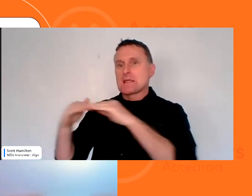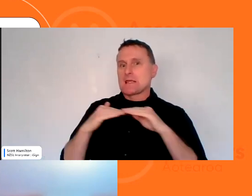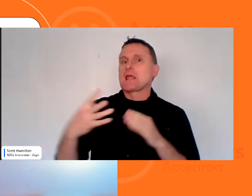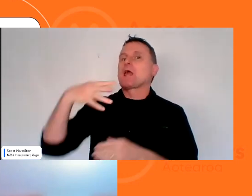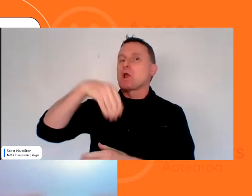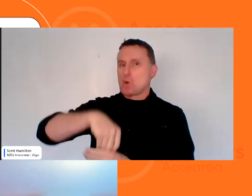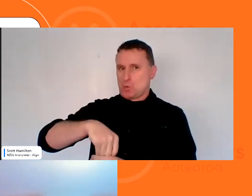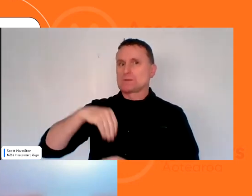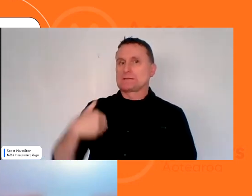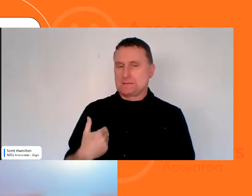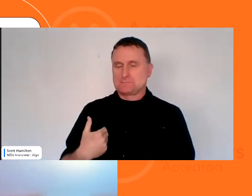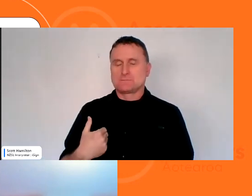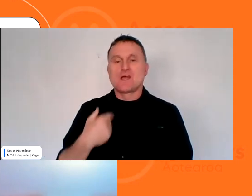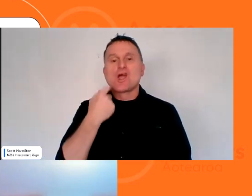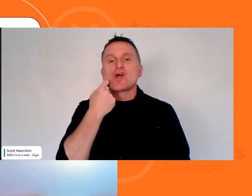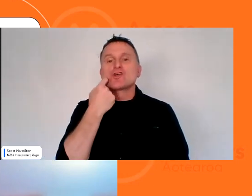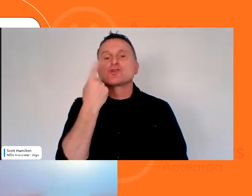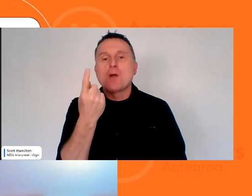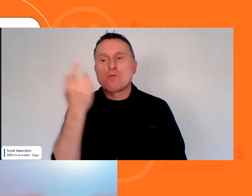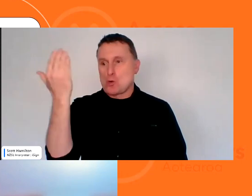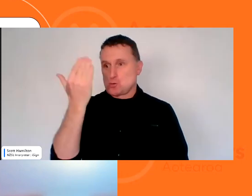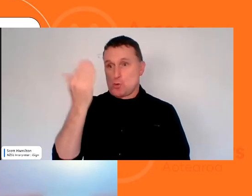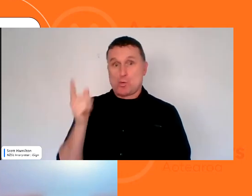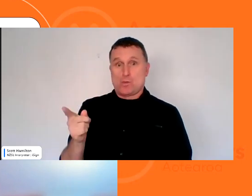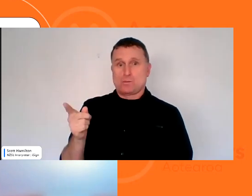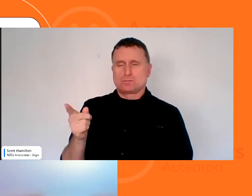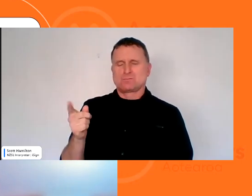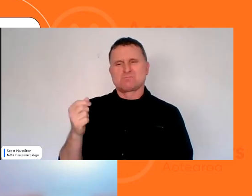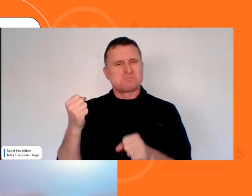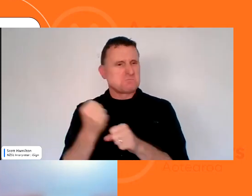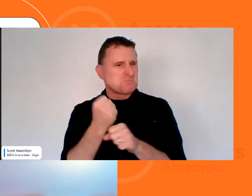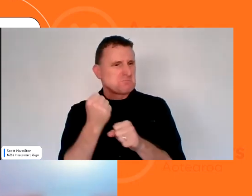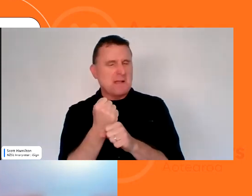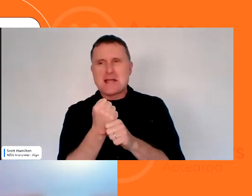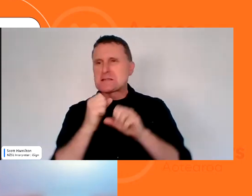school has created the most devolved education system in the world.